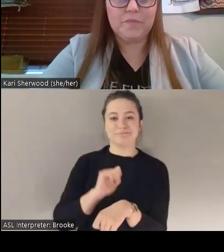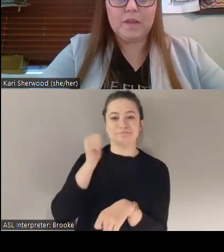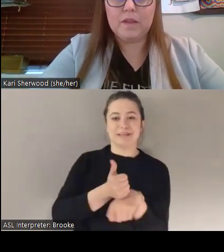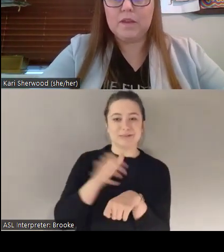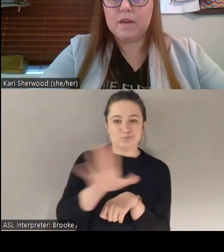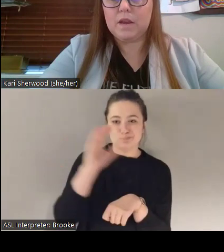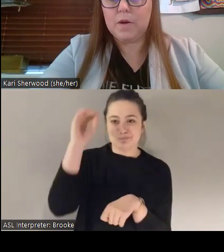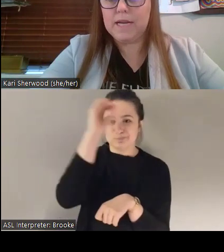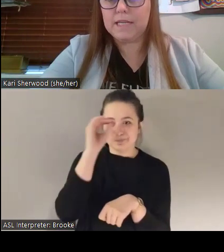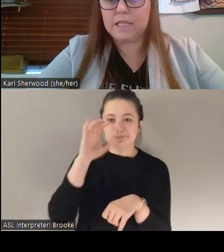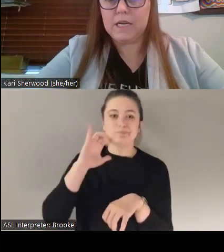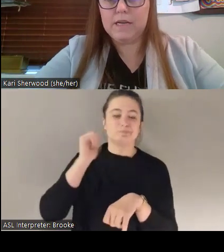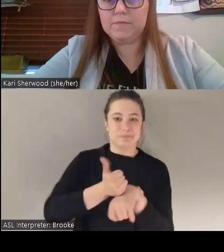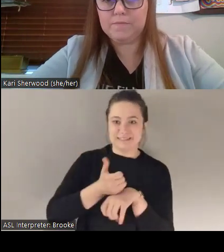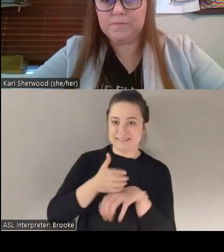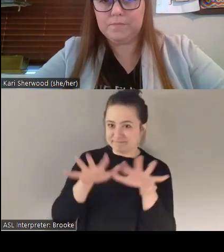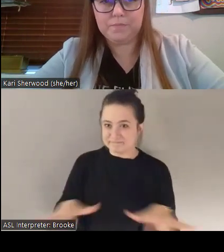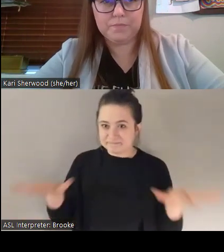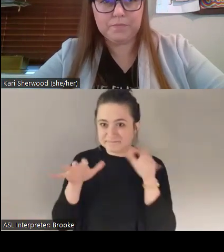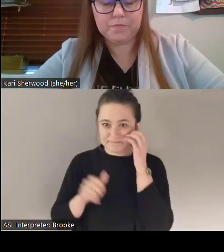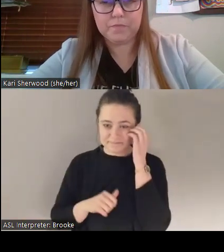Okay. Next slide.